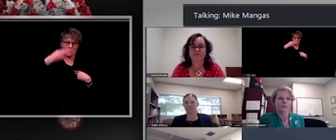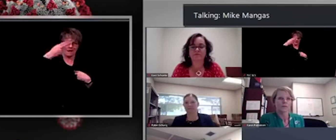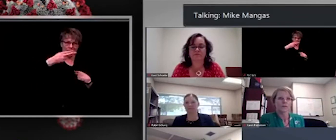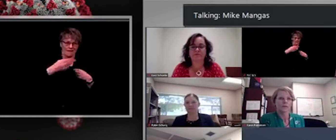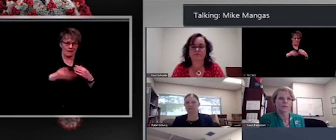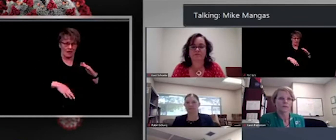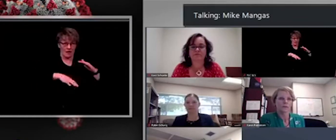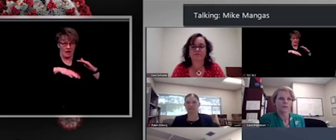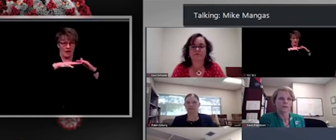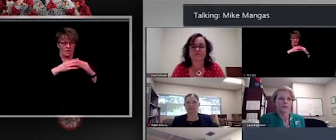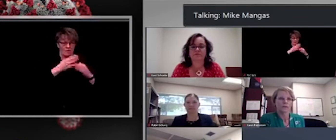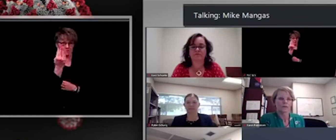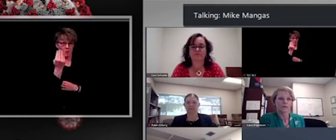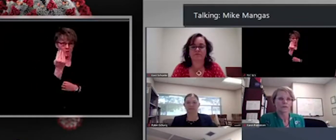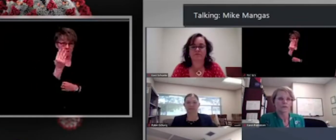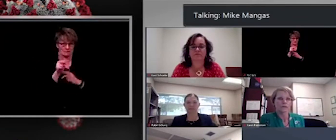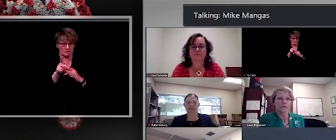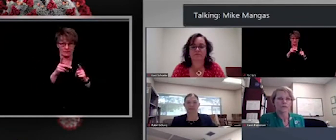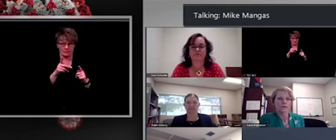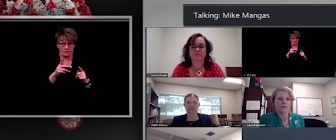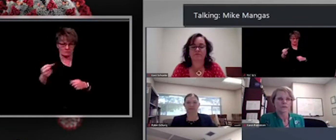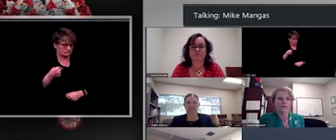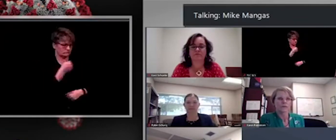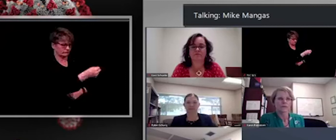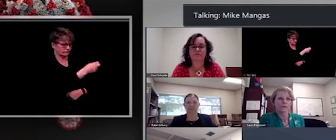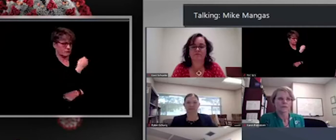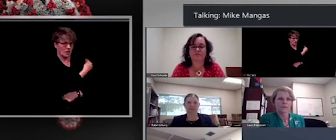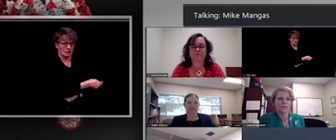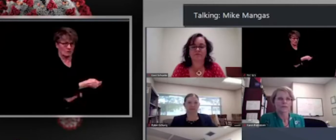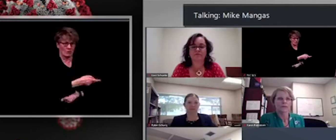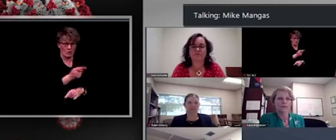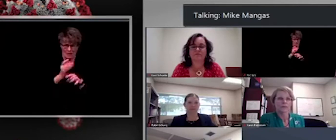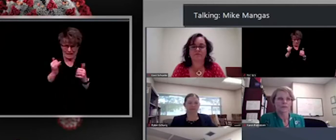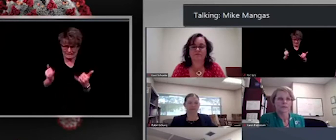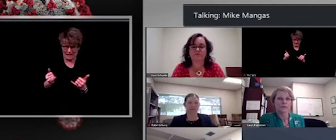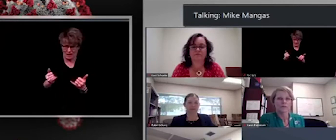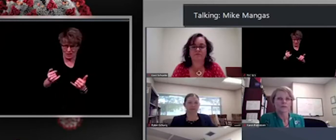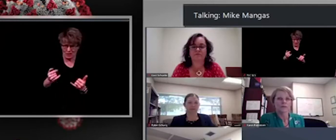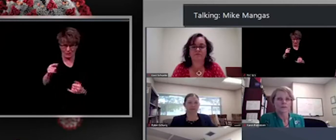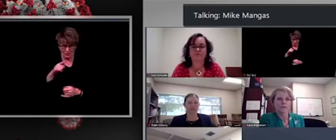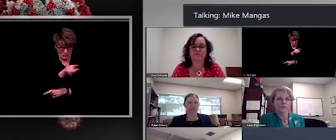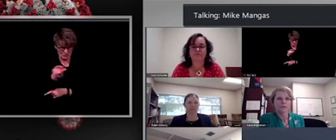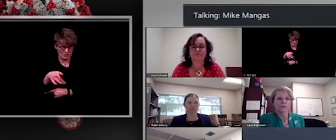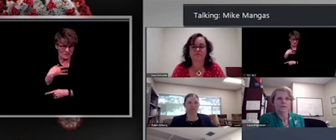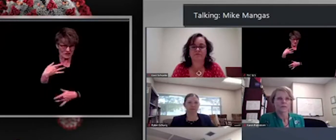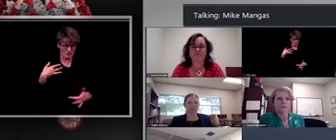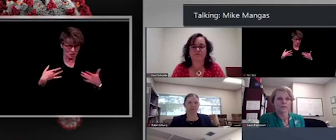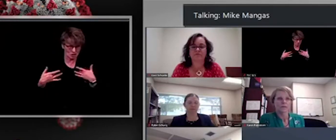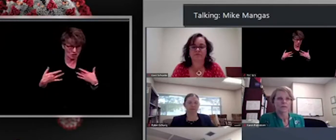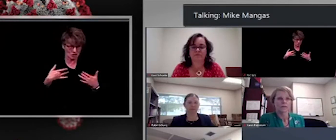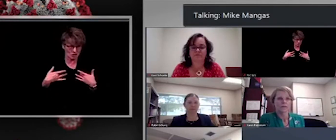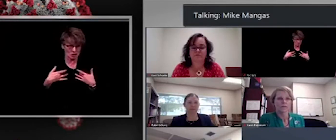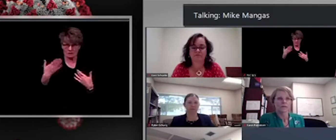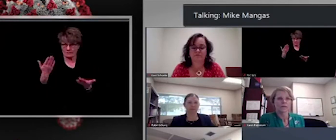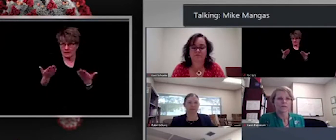concern is it? How prepared are we in case there is a big surge and how likely is that,